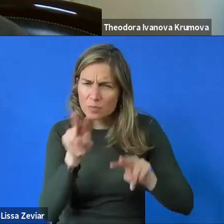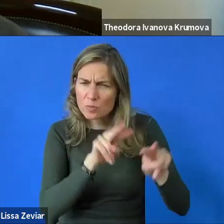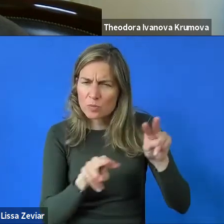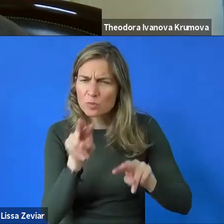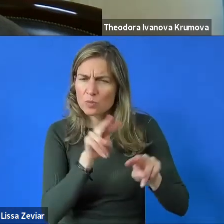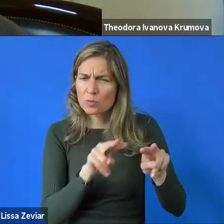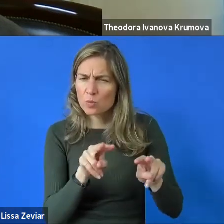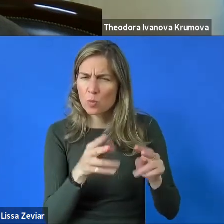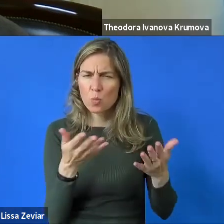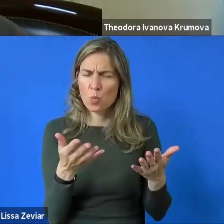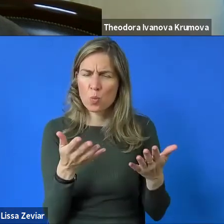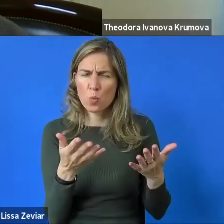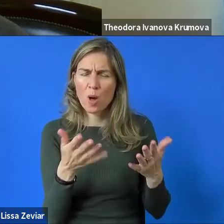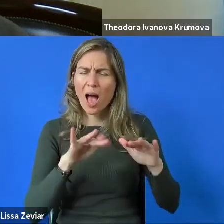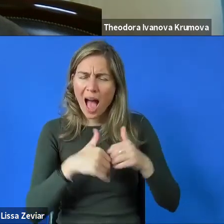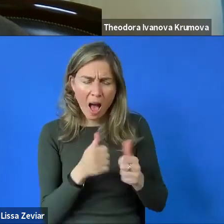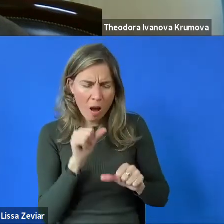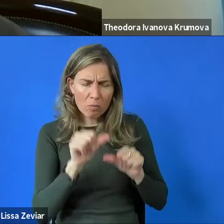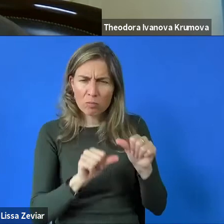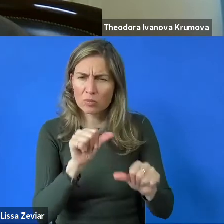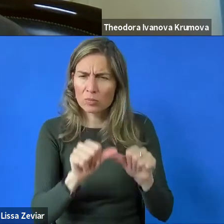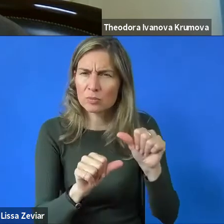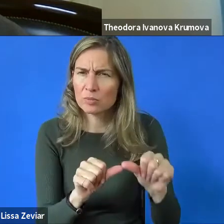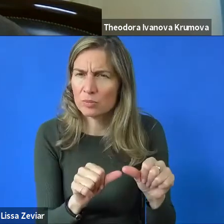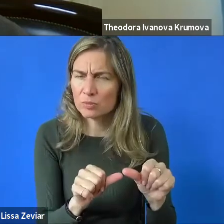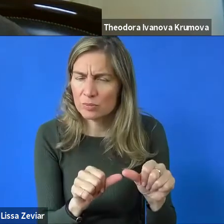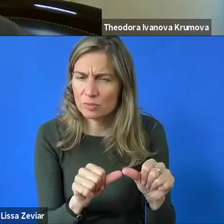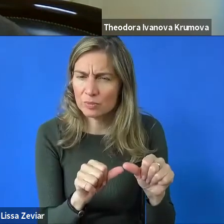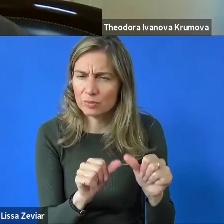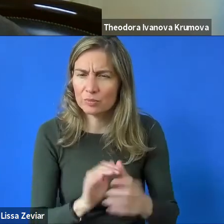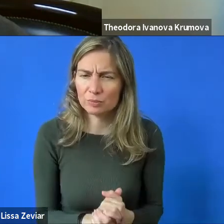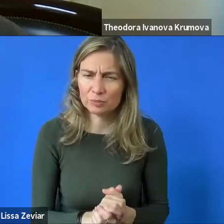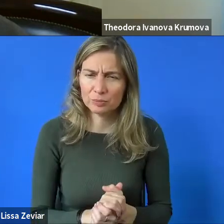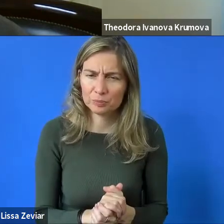First individually, to satisfy the claims of the individual authors